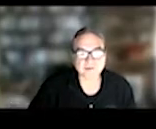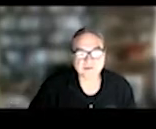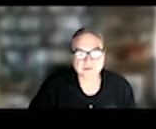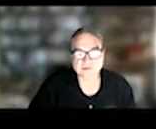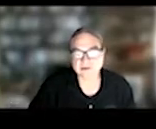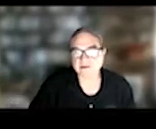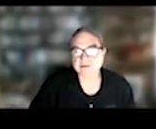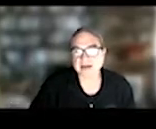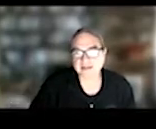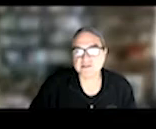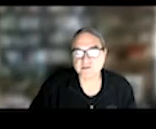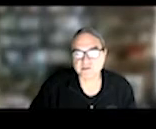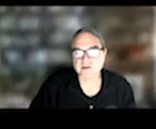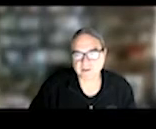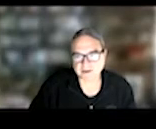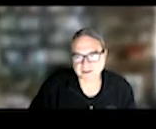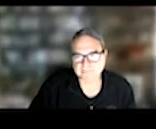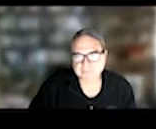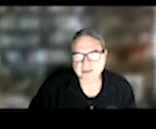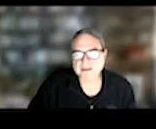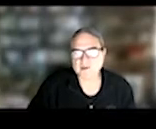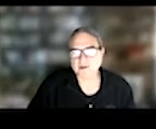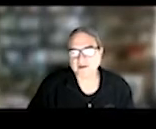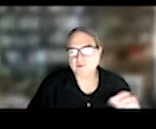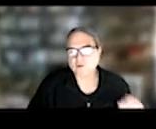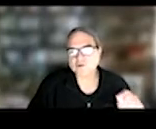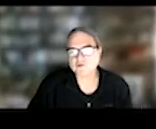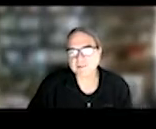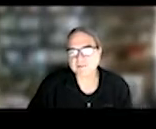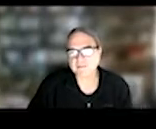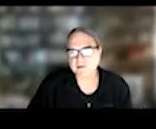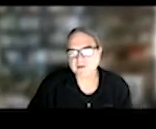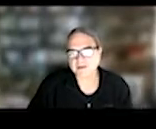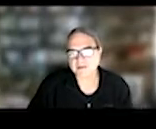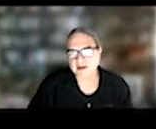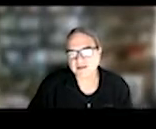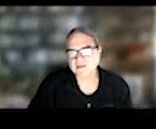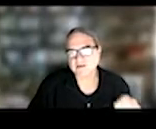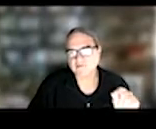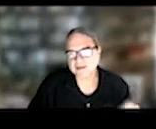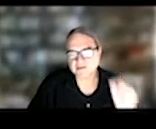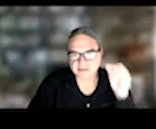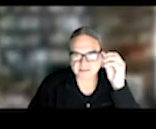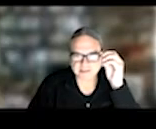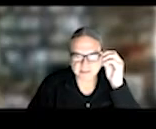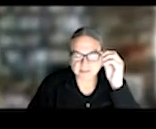with close ties to the community. So an enrolled Tribal member is not a racial designation, it's